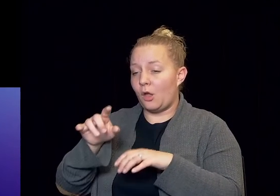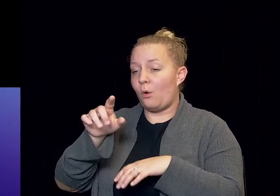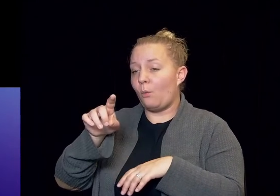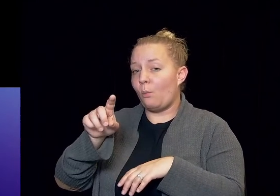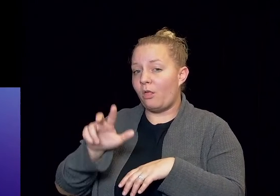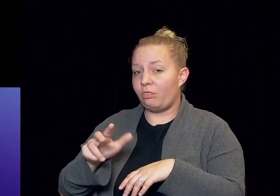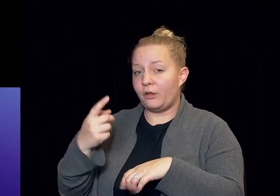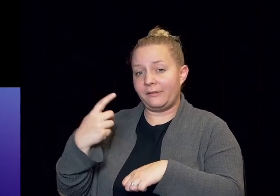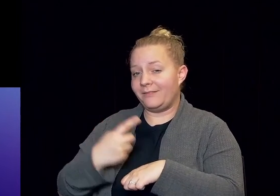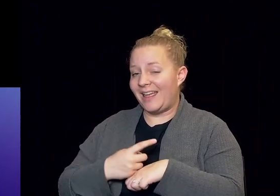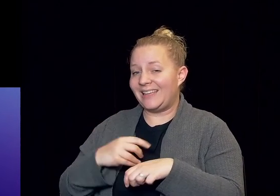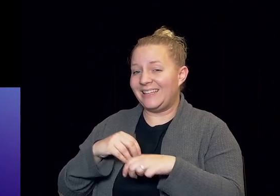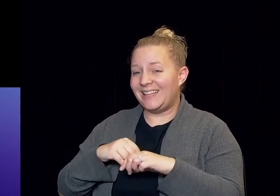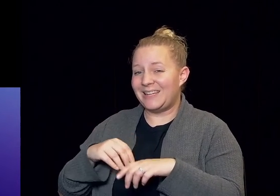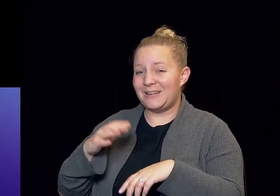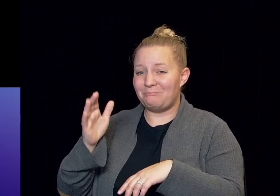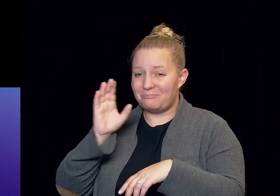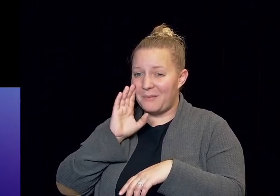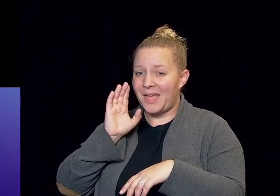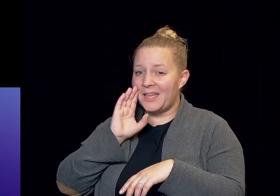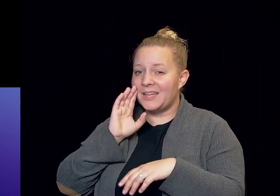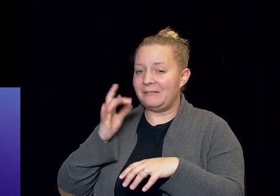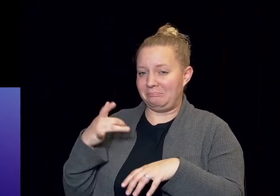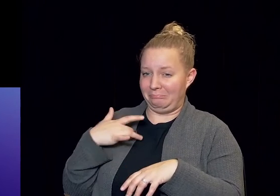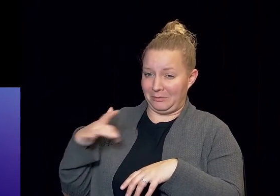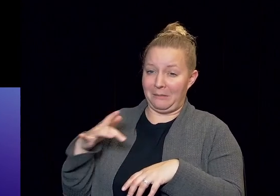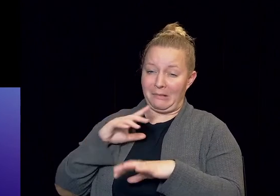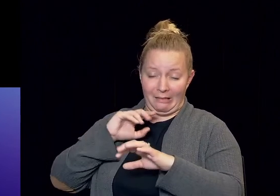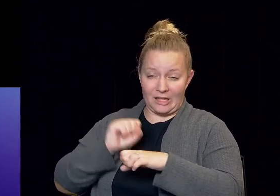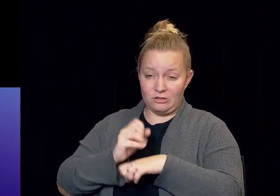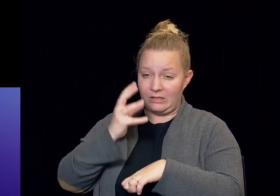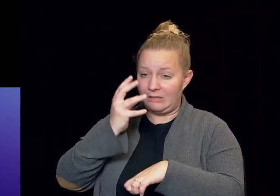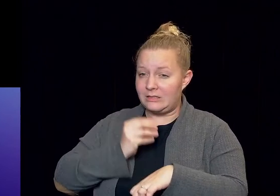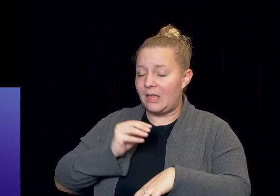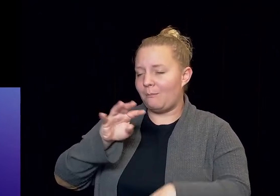of that time. So again, we see that word "of". So, with our two fractions, we're going to multiply